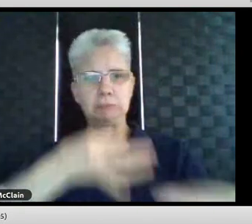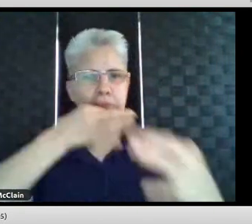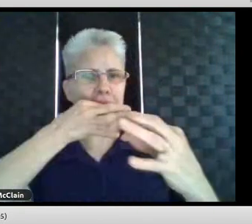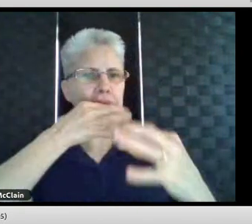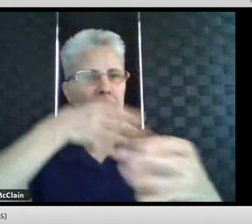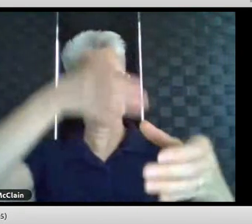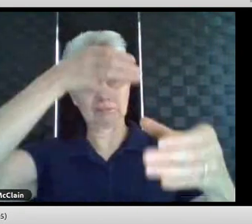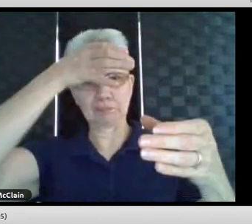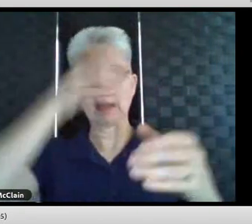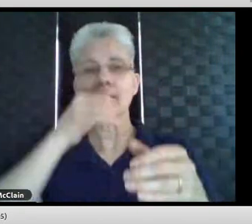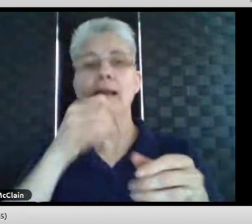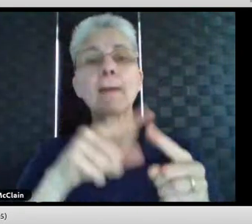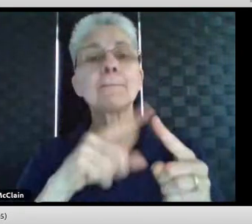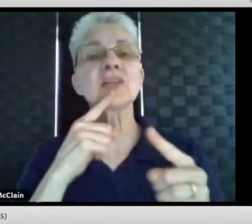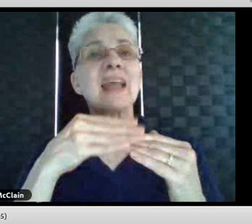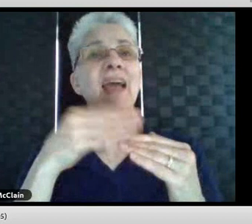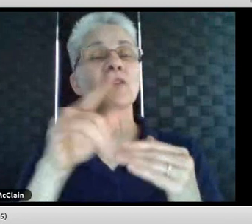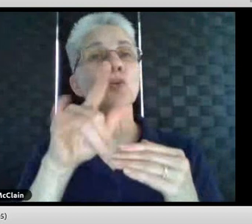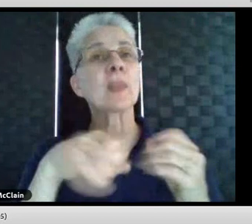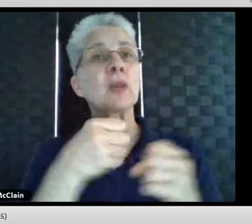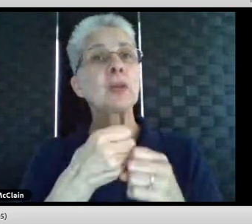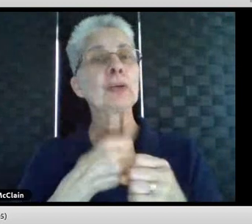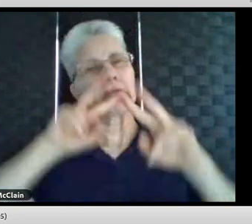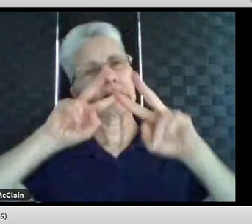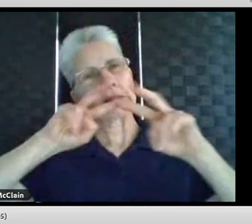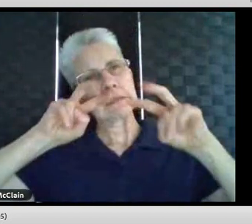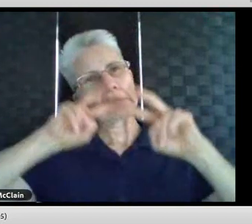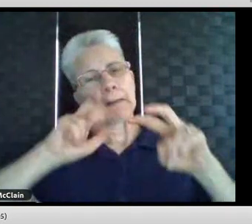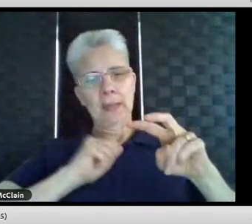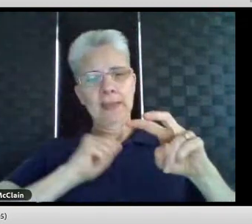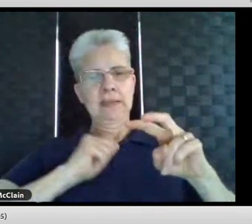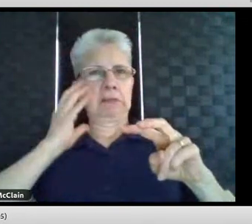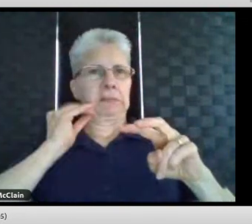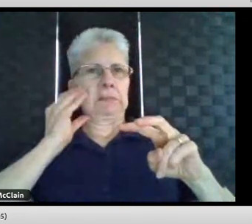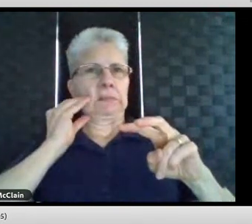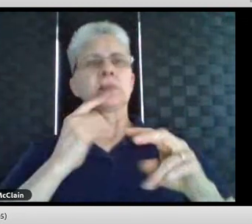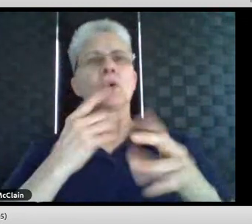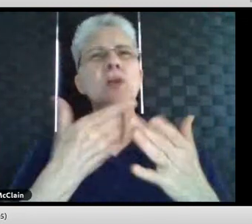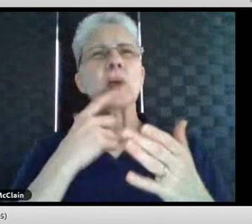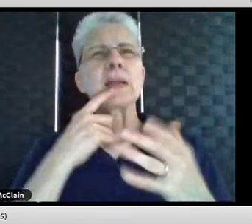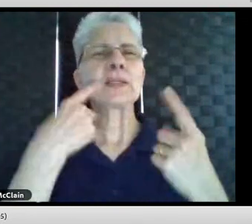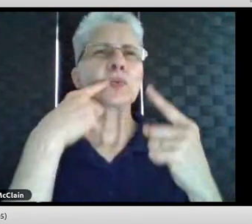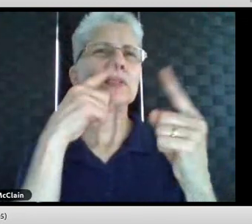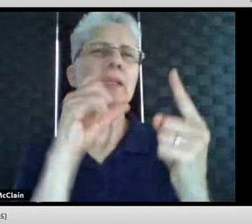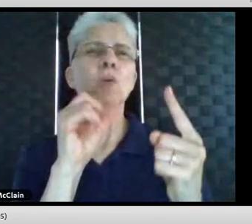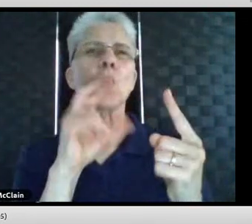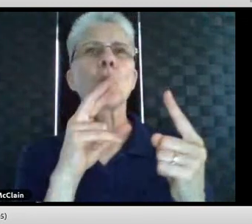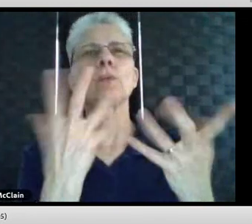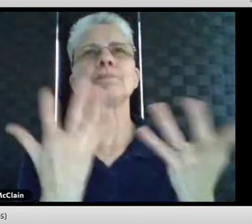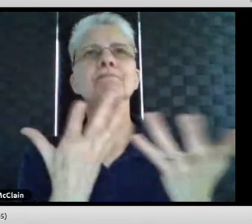It's just after 23 years of looking at things. What do I need to succeed for a reference interview?